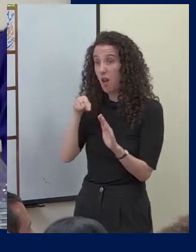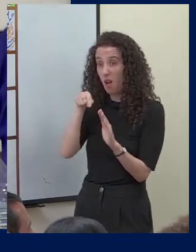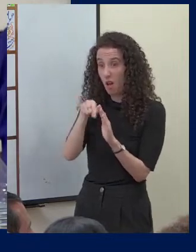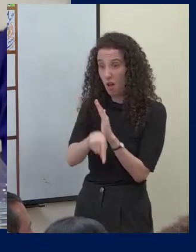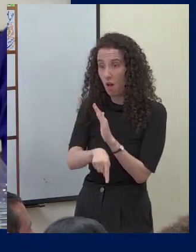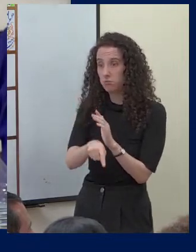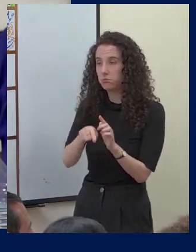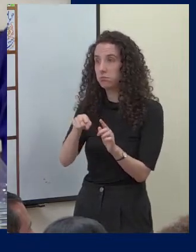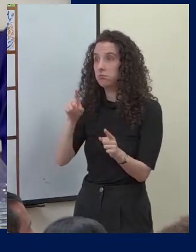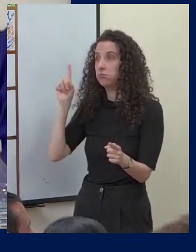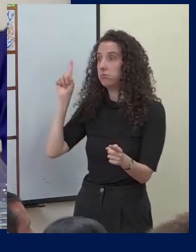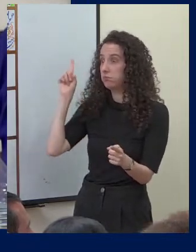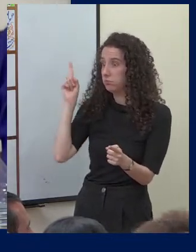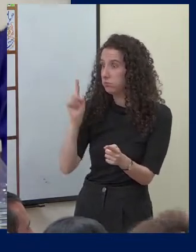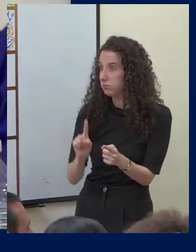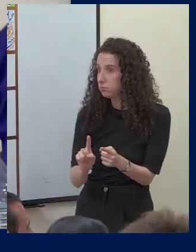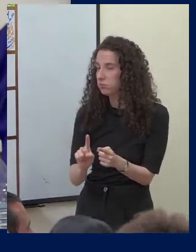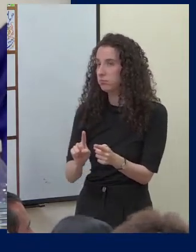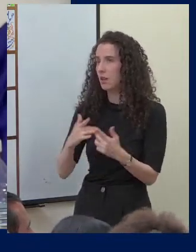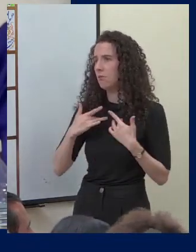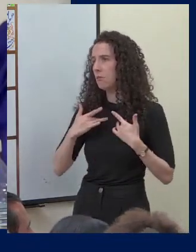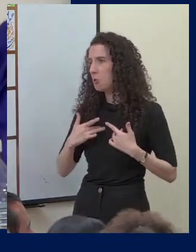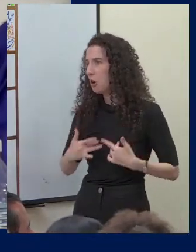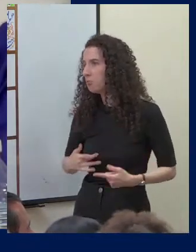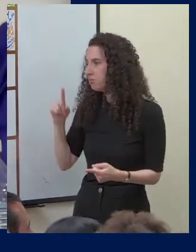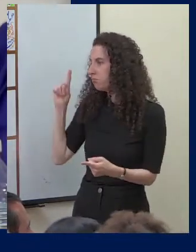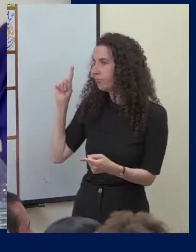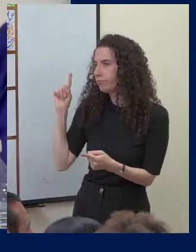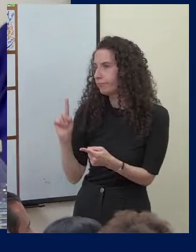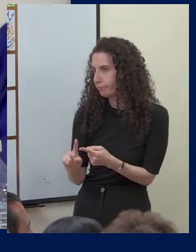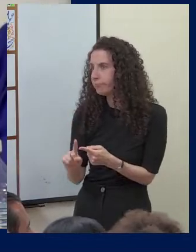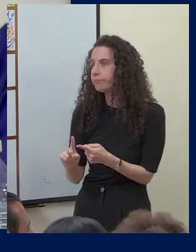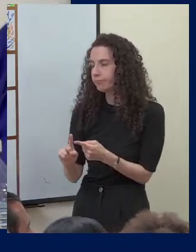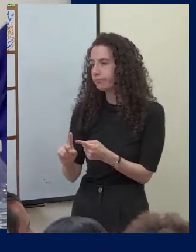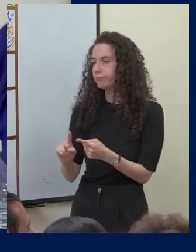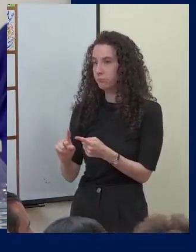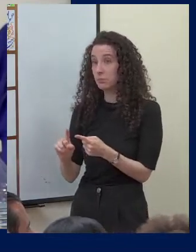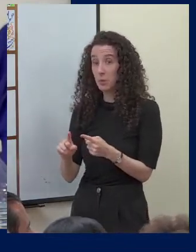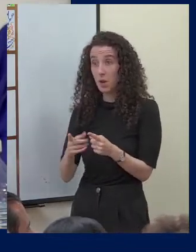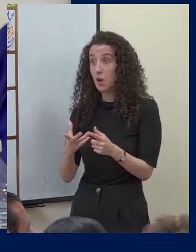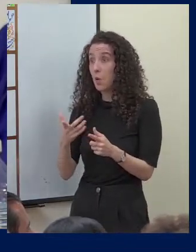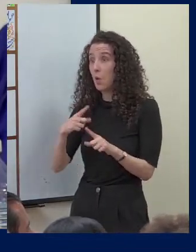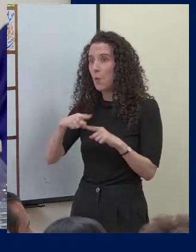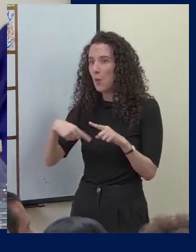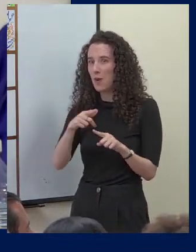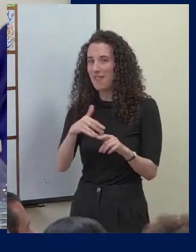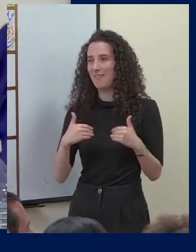in trauma related symptoms in these young women as they participated in the program.